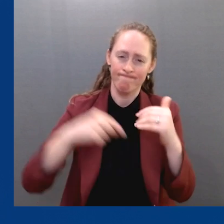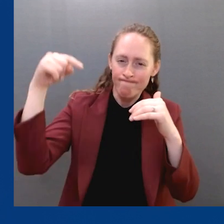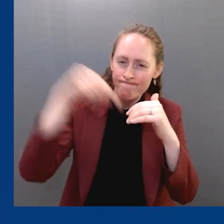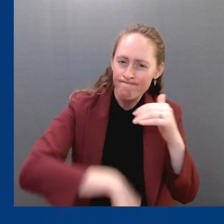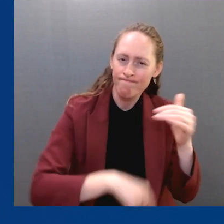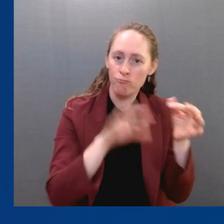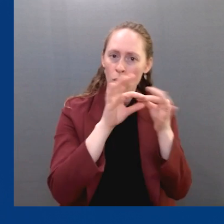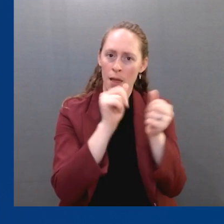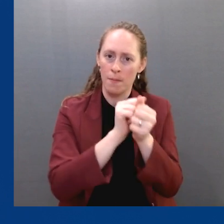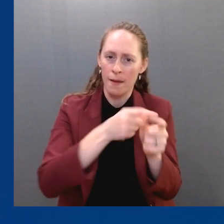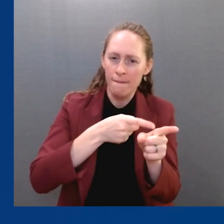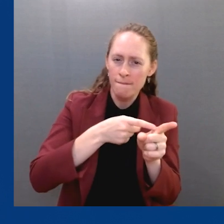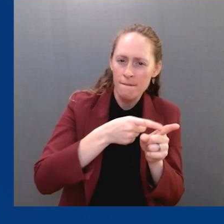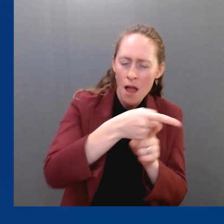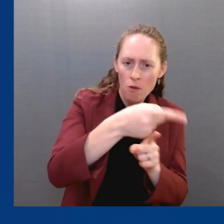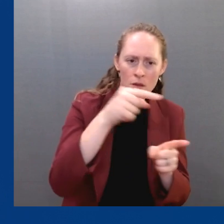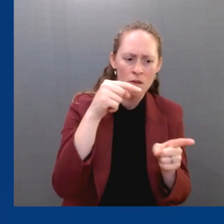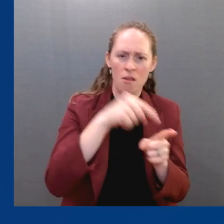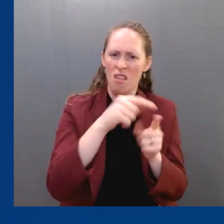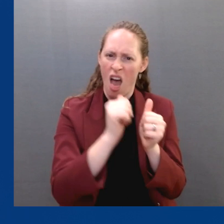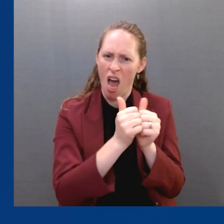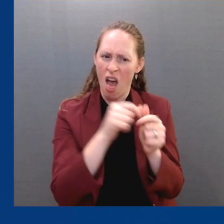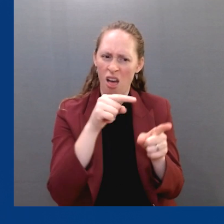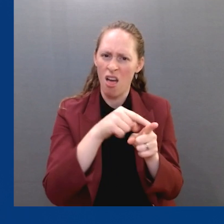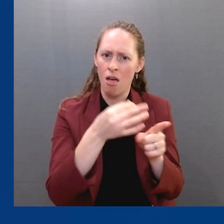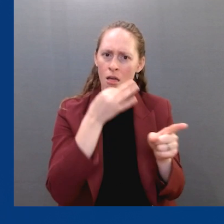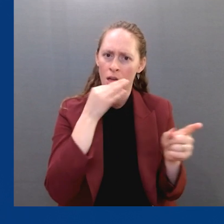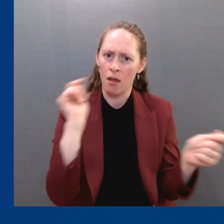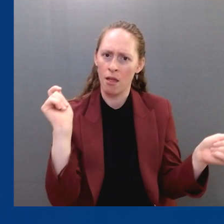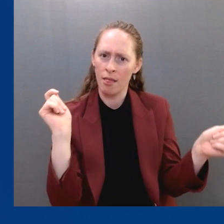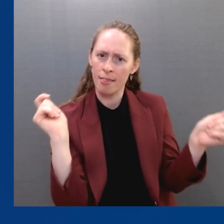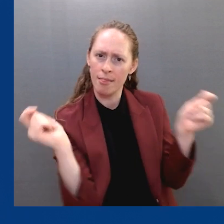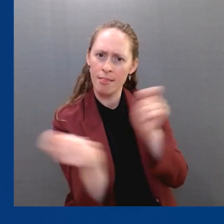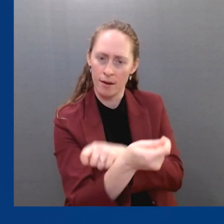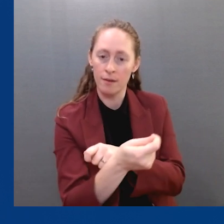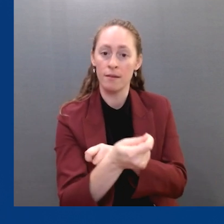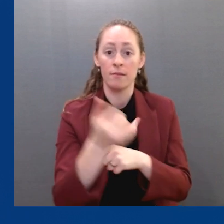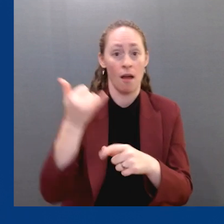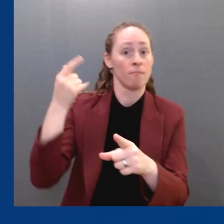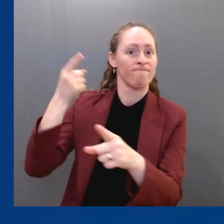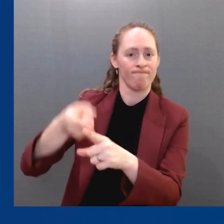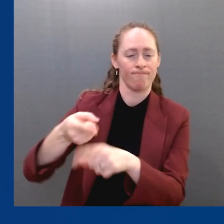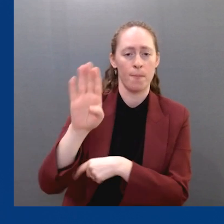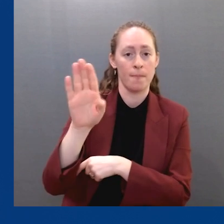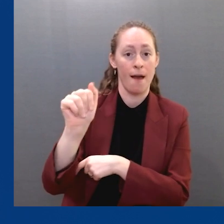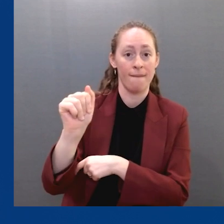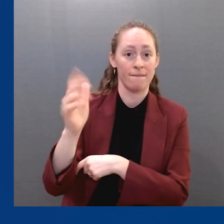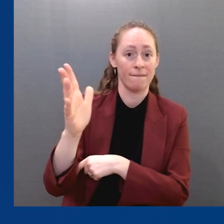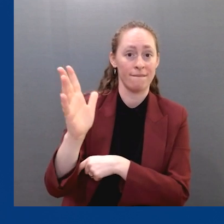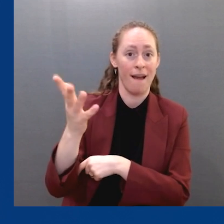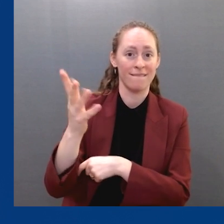particularly focusing on the BA-5. So if I could move to the first slide, please.